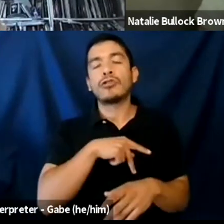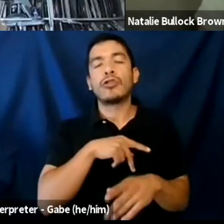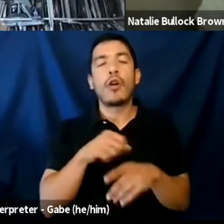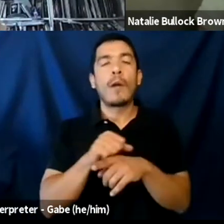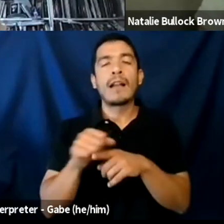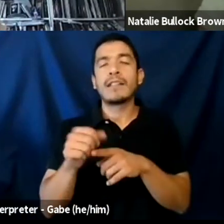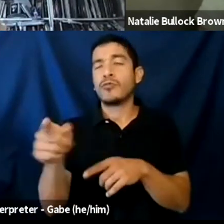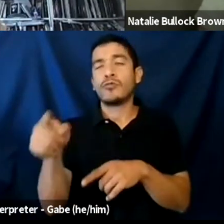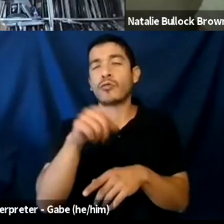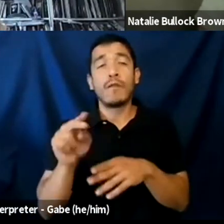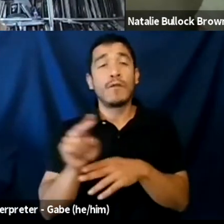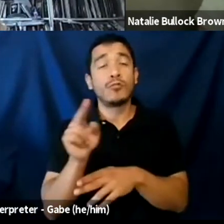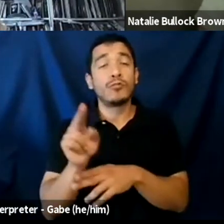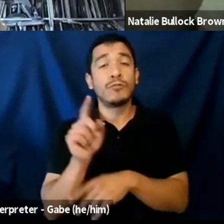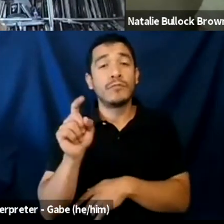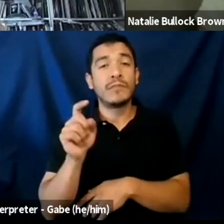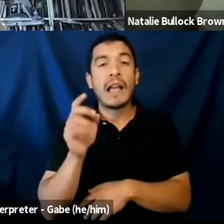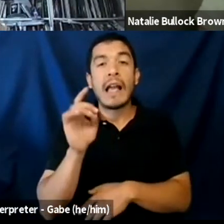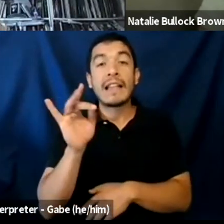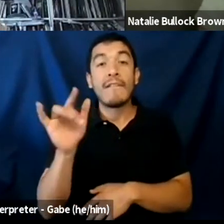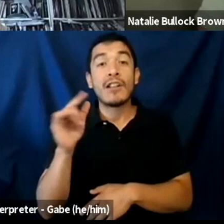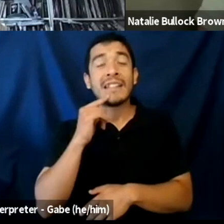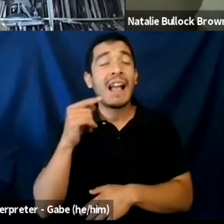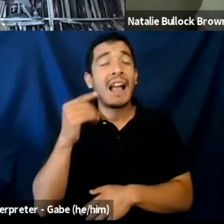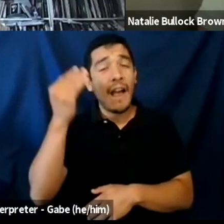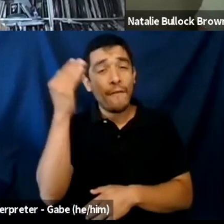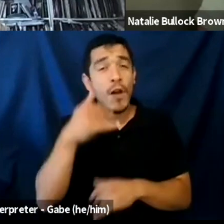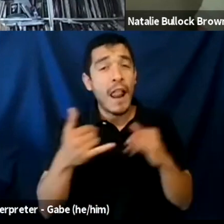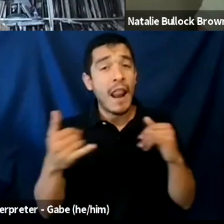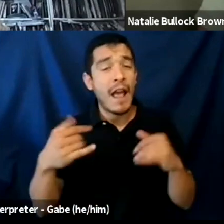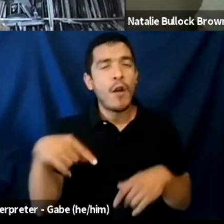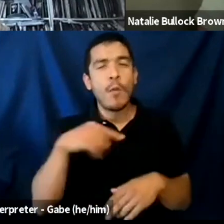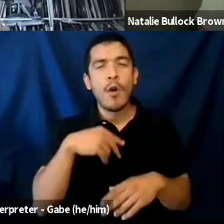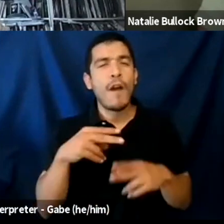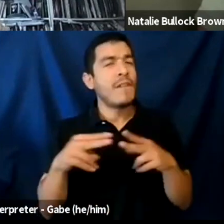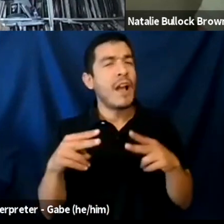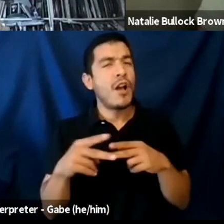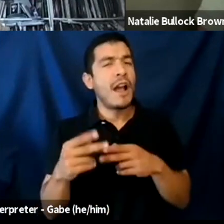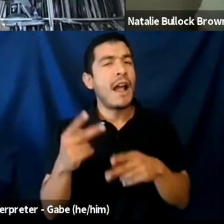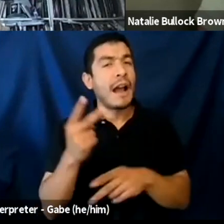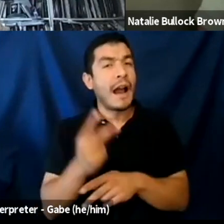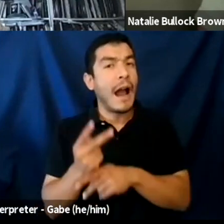I'll say that at FRONTLINE, we're very careful when it comes to children, it's like a different,